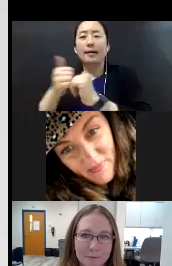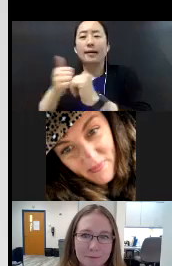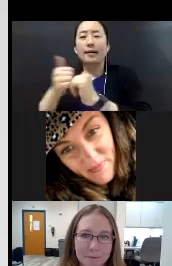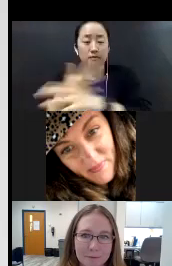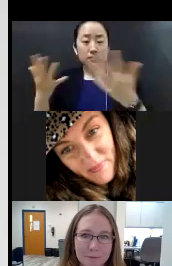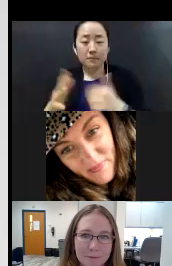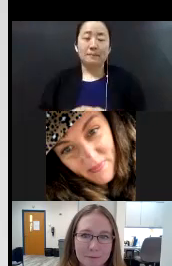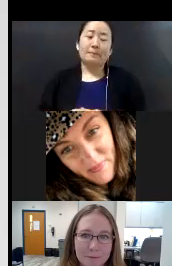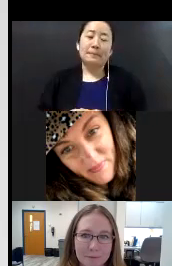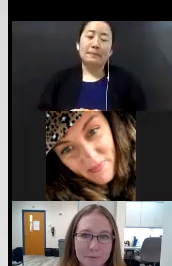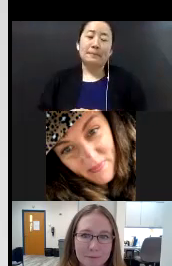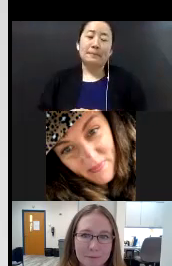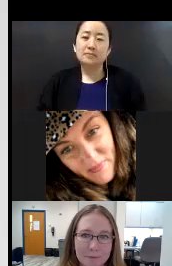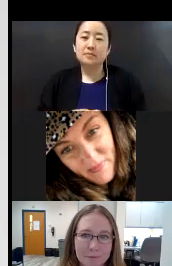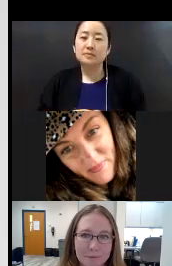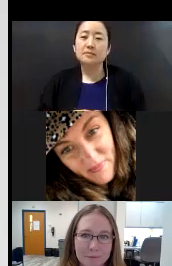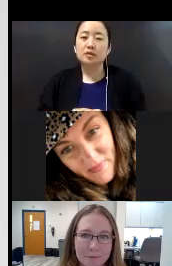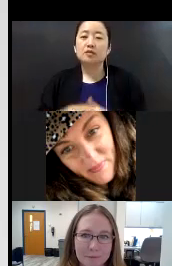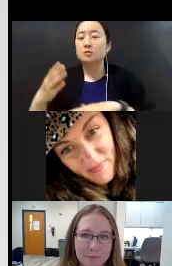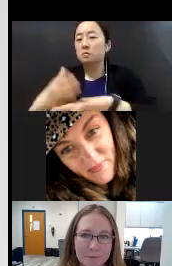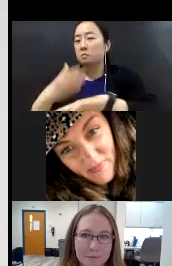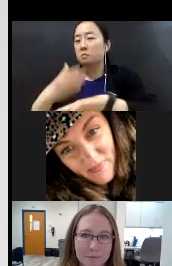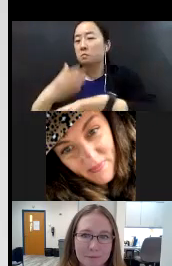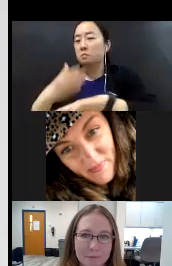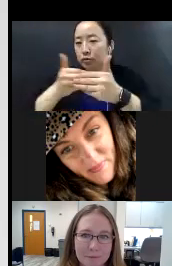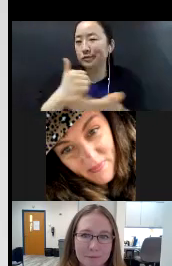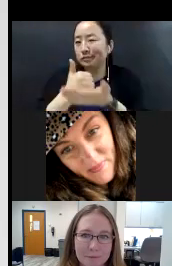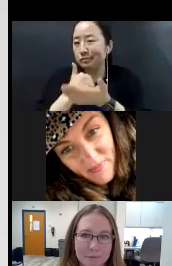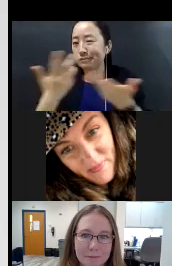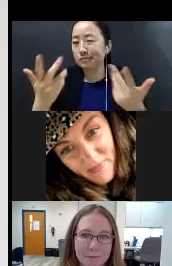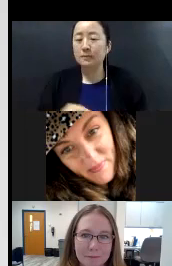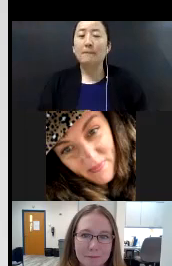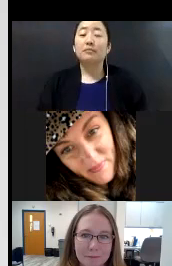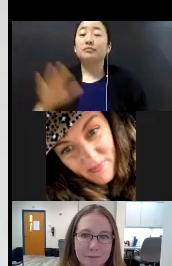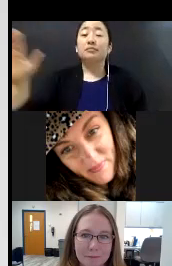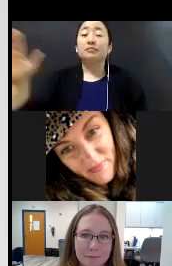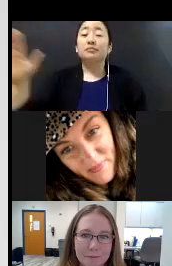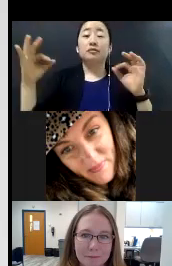FOR PROCESS IMPROVEMENT. SOME OF THEIR SUGGESTIONS LIKE HOW WE CAN IMPROVE